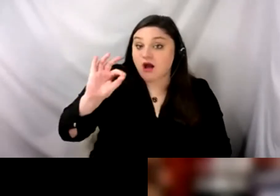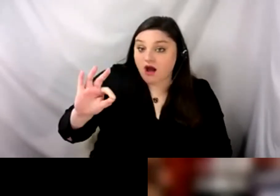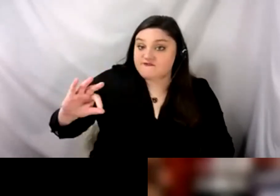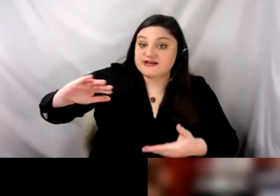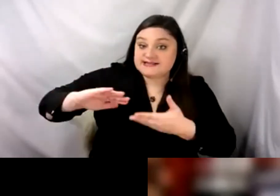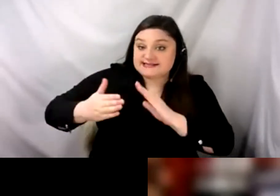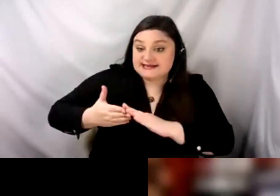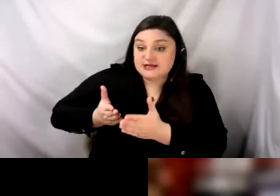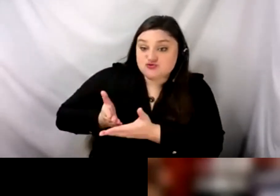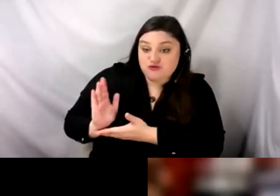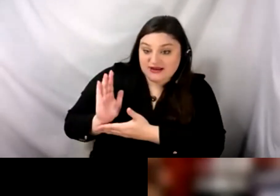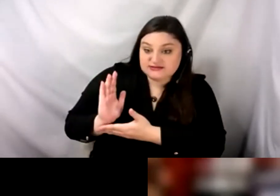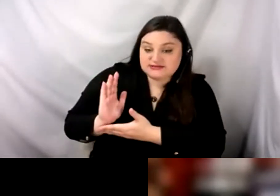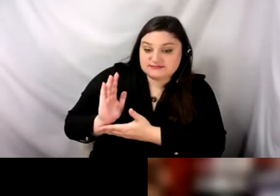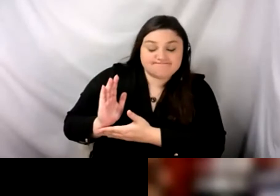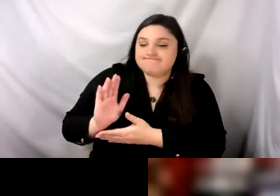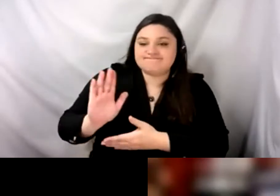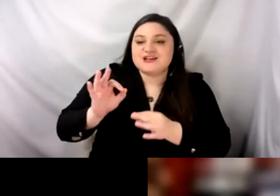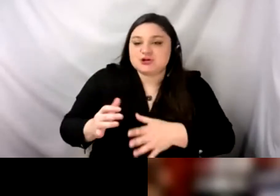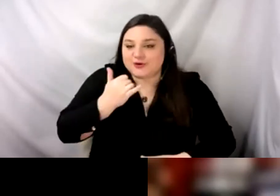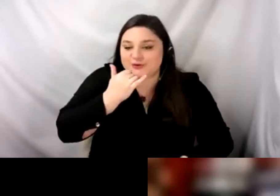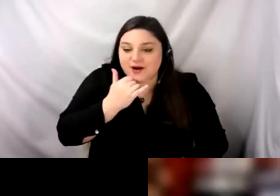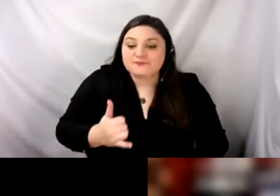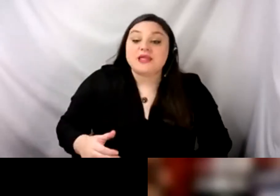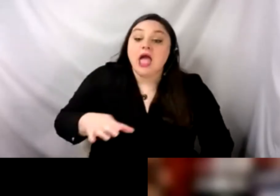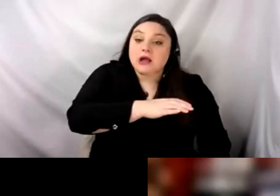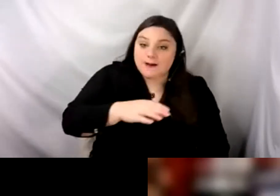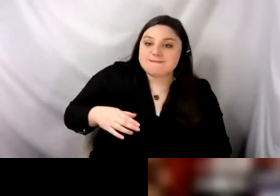you will have front and center both medical and religious exemptions